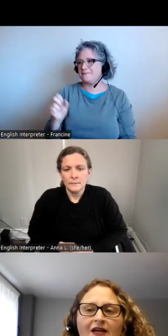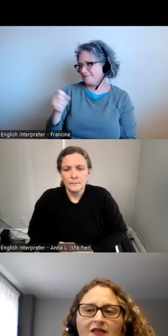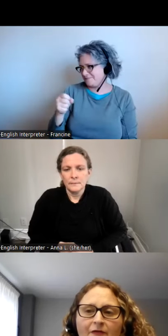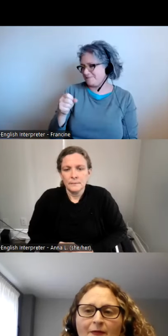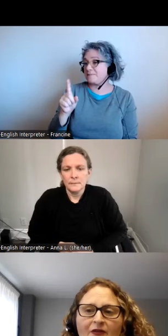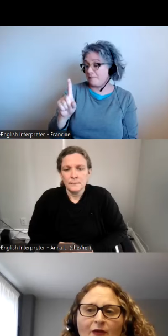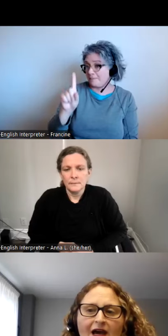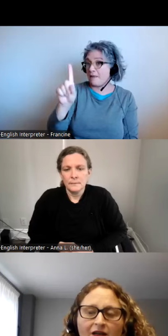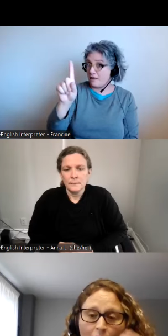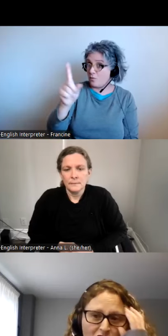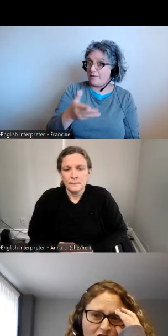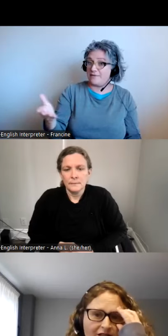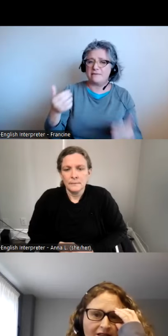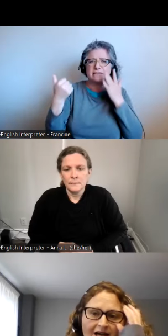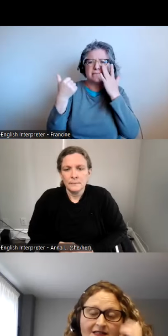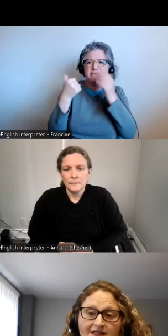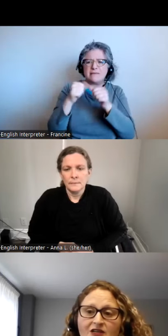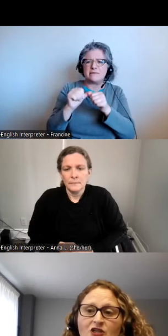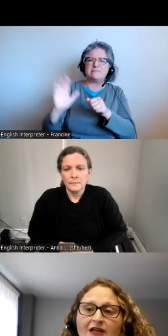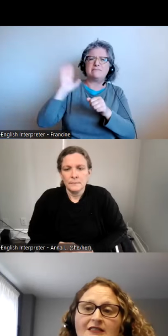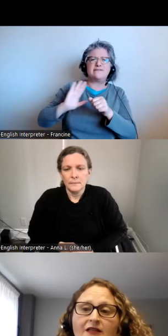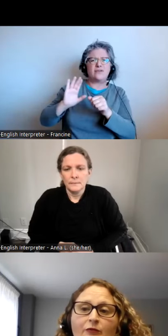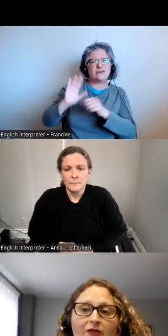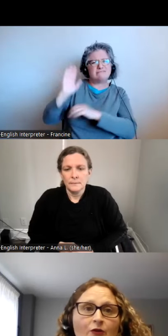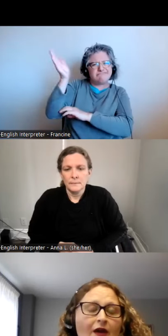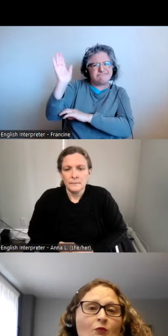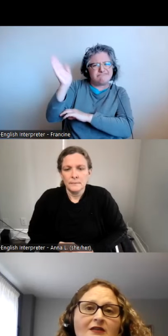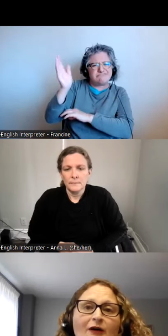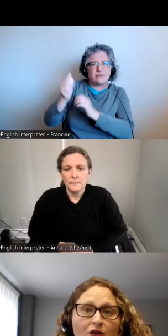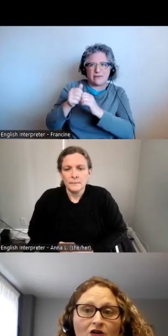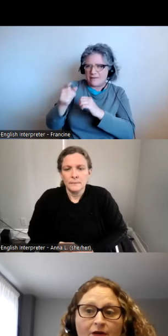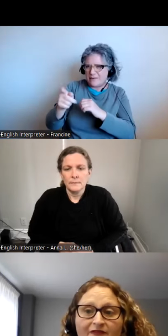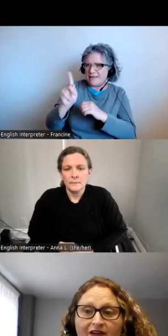mixture is effective this year . » Allison Boyce: Yeah. » Kim Adlard: Thankful for you that. » Allison Boyce: One thing I